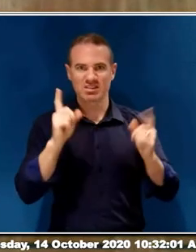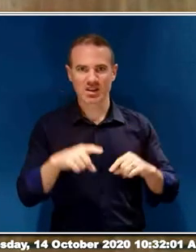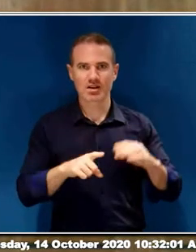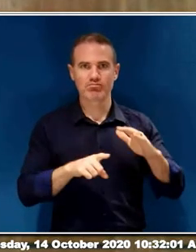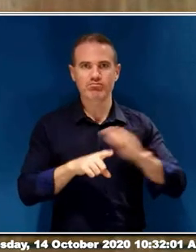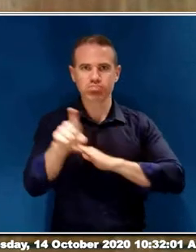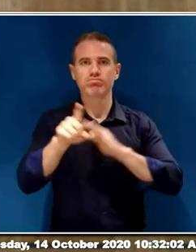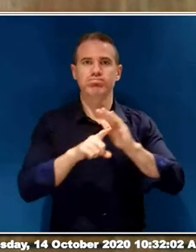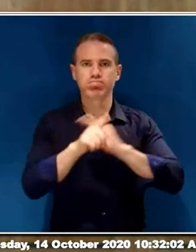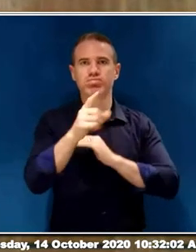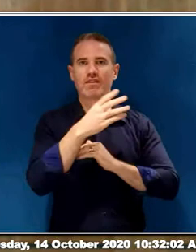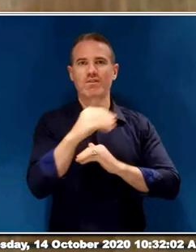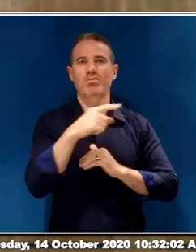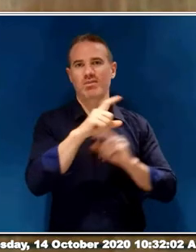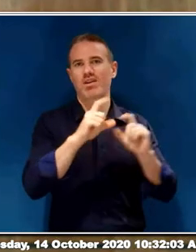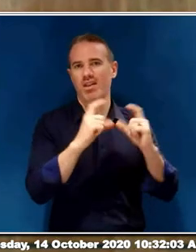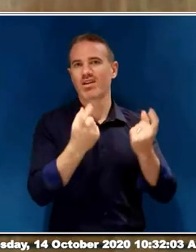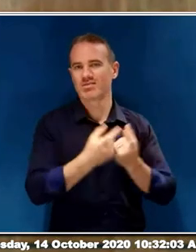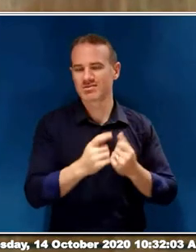So his anxiety increased.